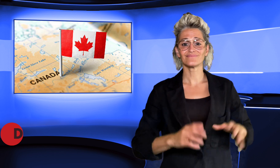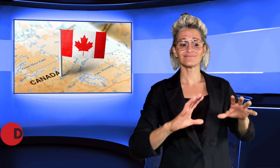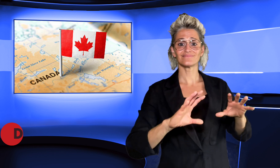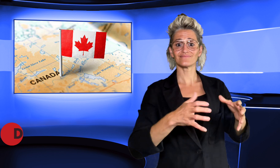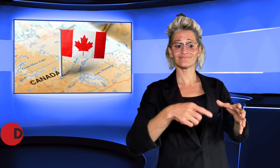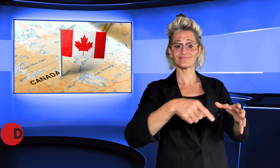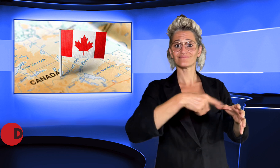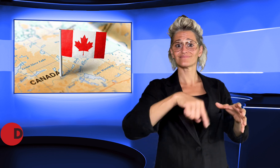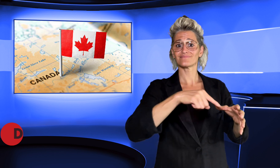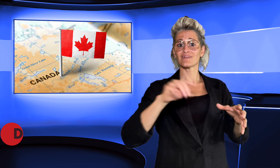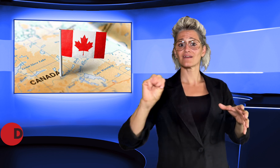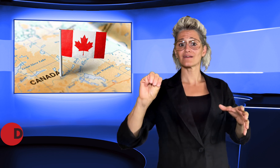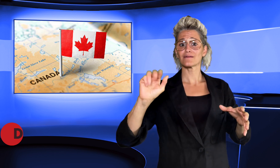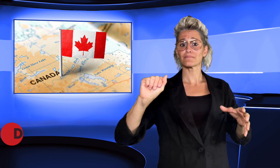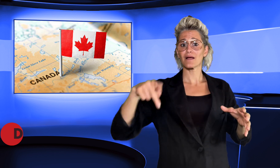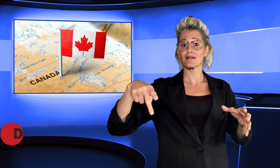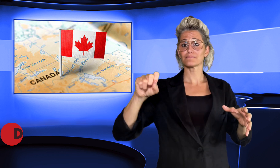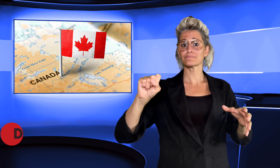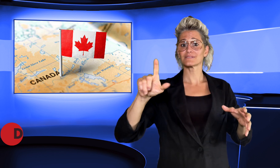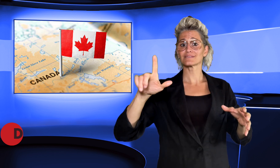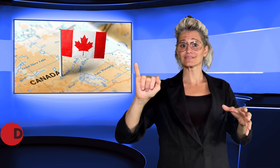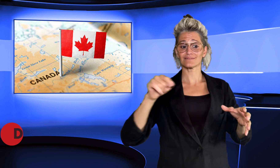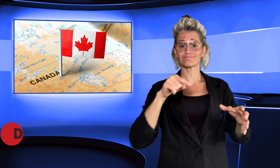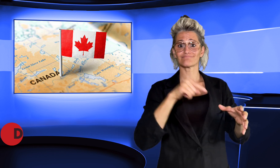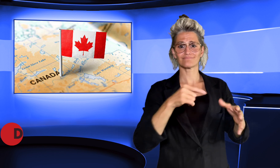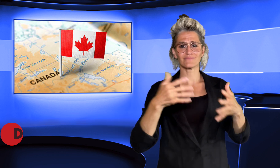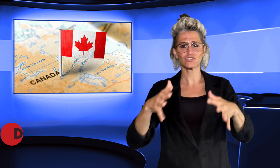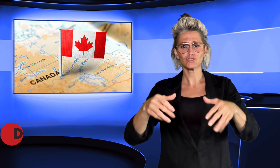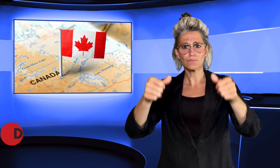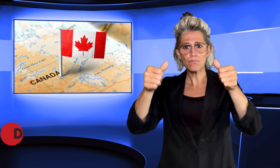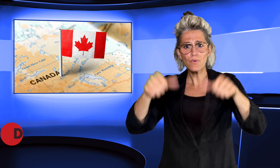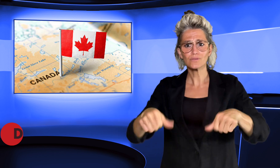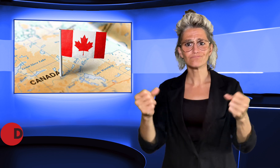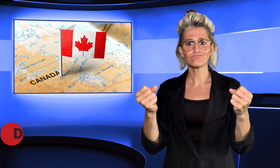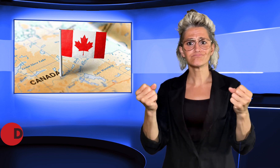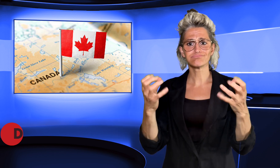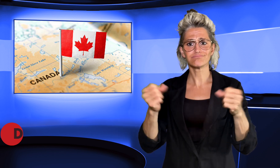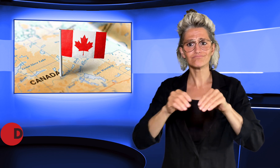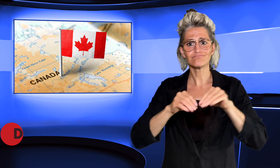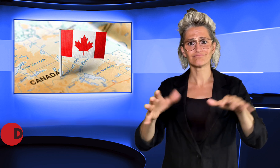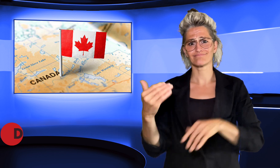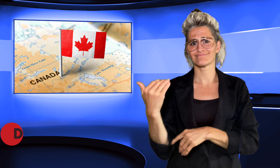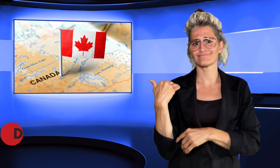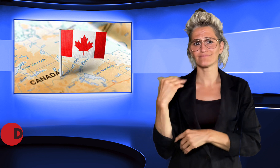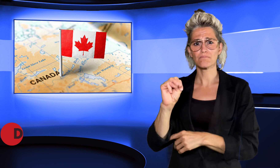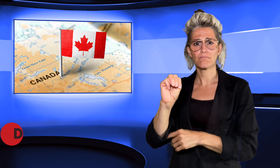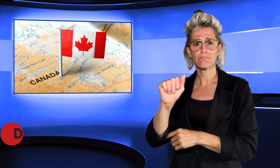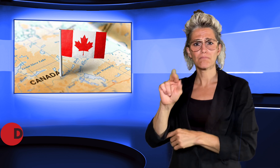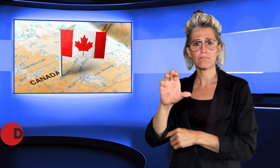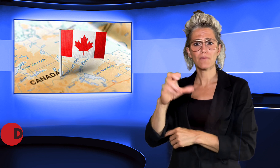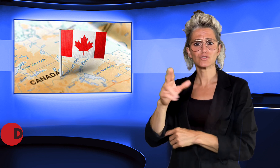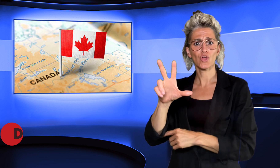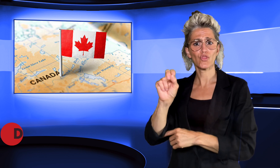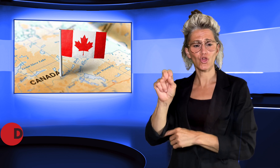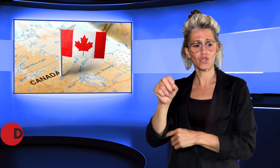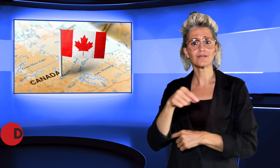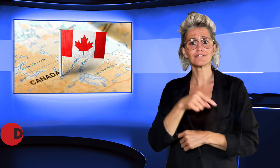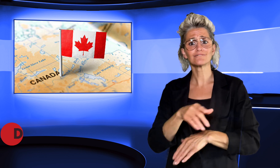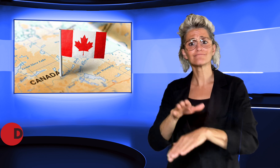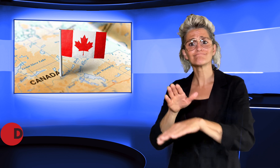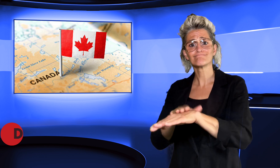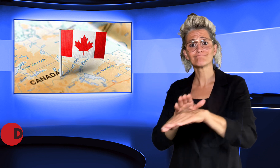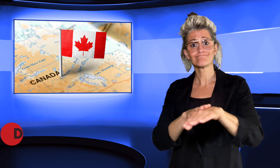[SIGNER]: MAPSLI vlog posted March 30 noted a significant decrease in staff